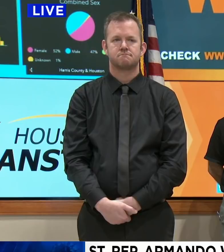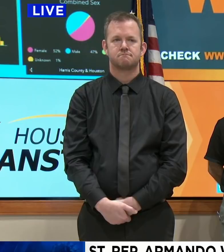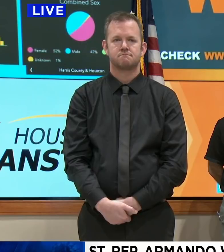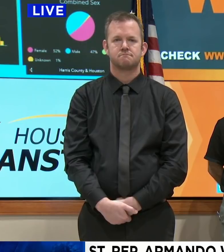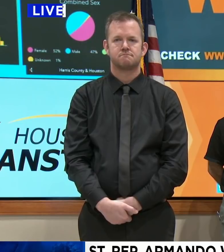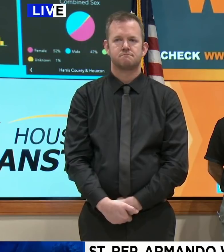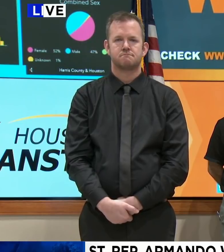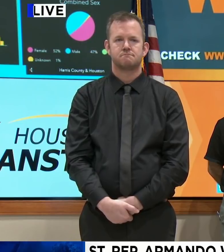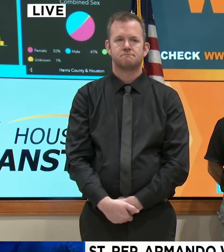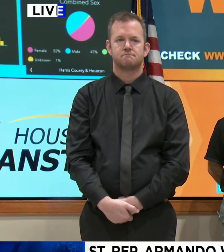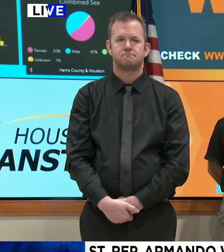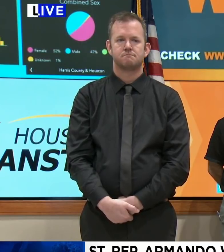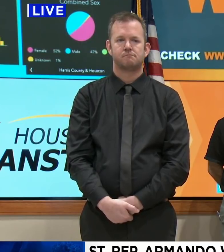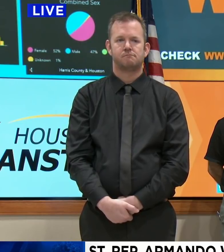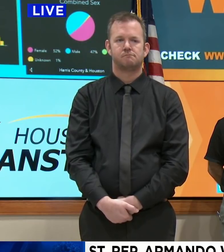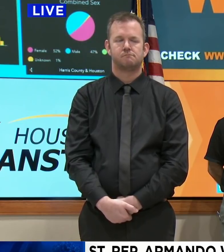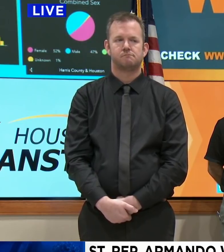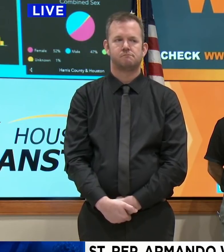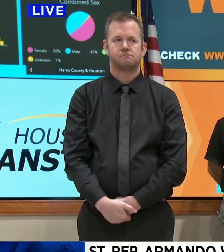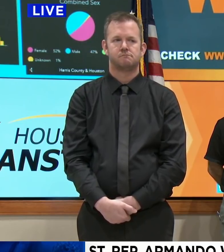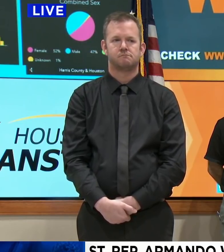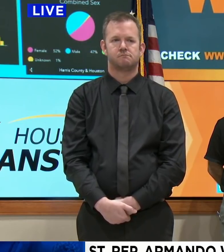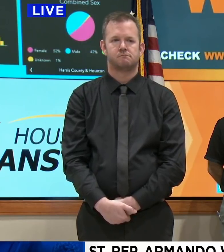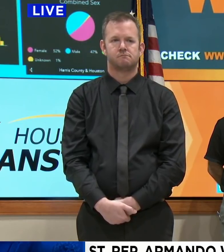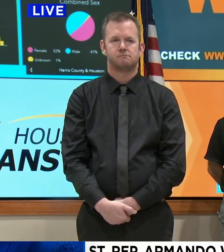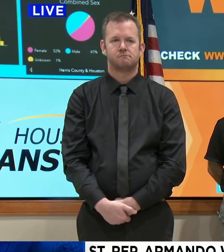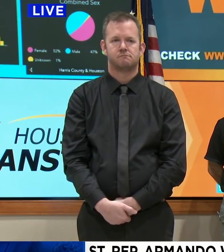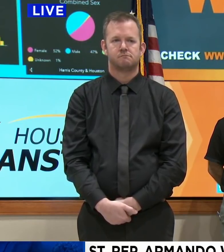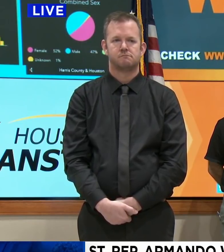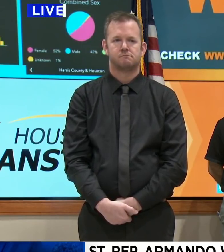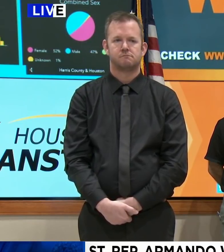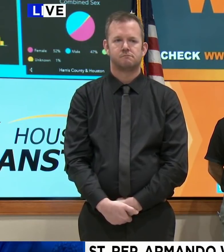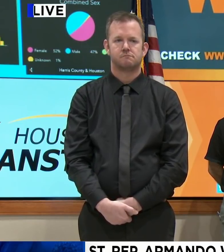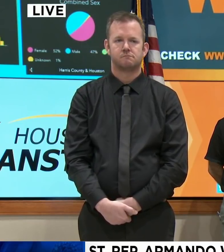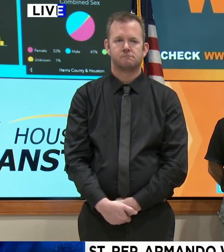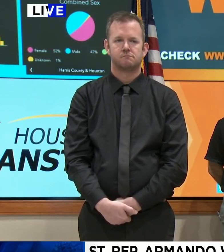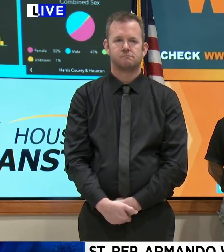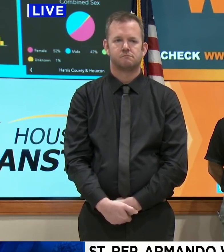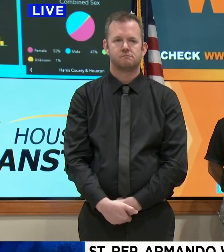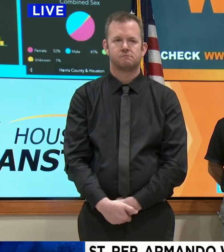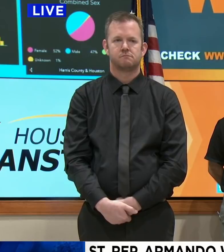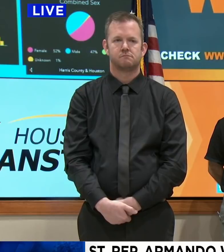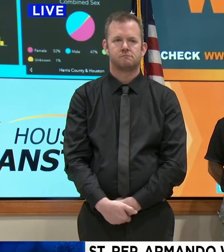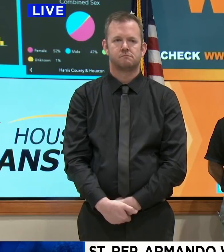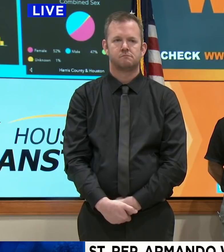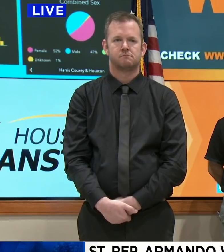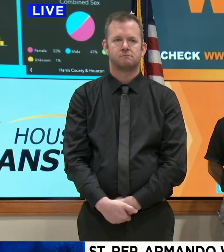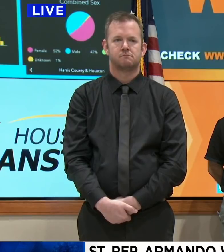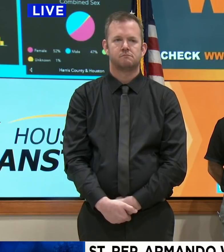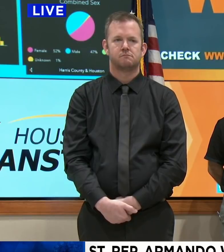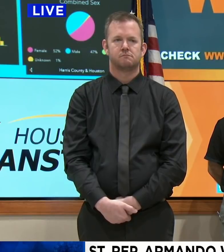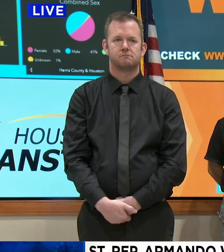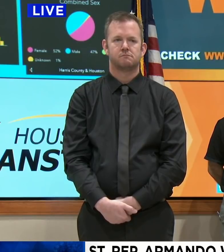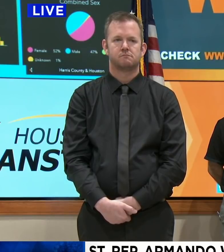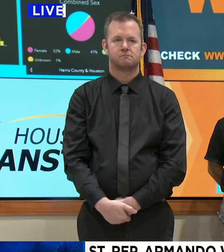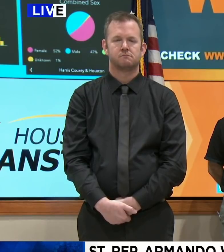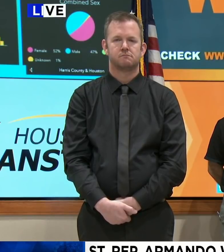tested even if you’re if you’re asymptomatic but you’re asymptomatic but you’re concerned that you’ve been in concerned that you’ve been in contact with someone you can contact with someone you can get tested so again just sheer